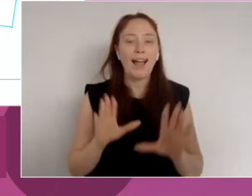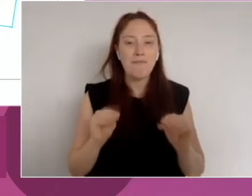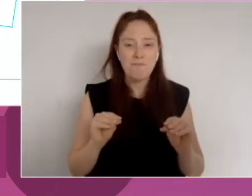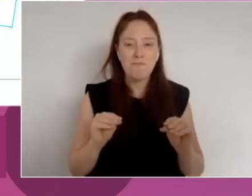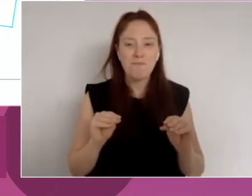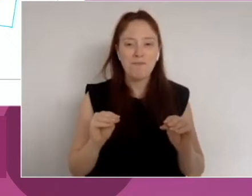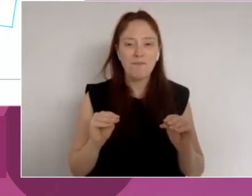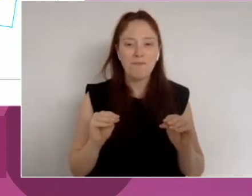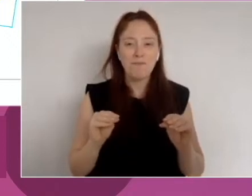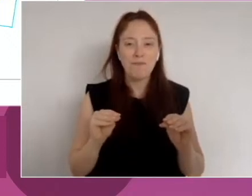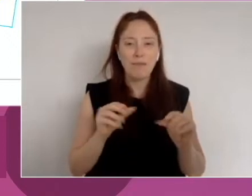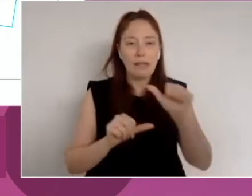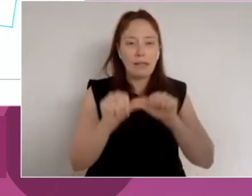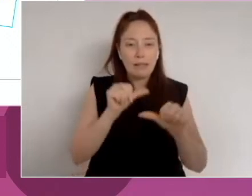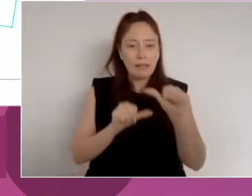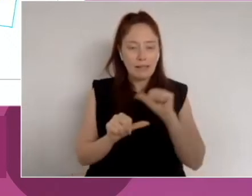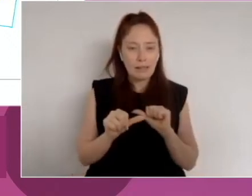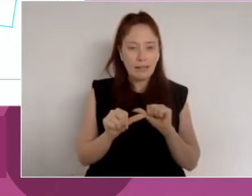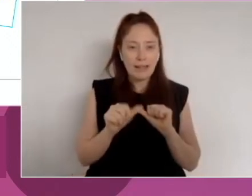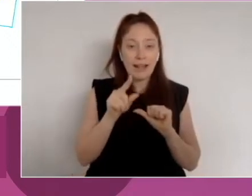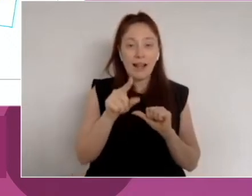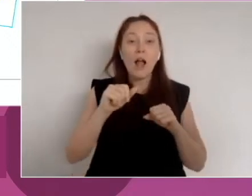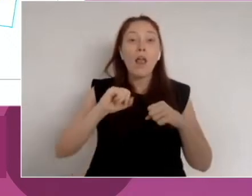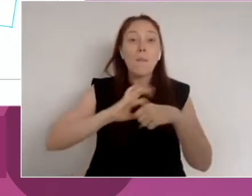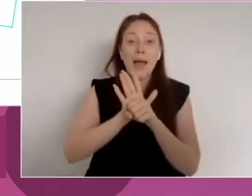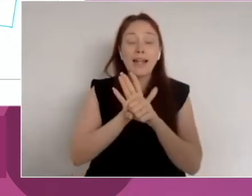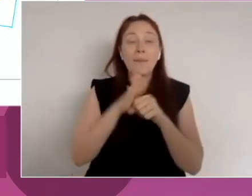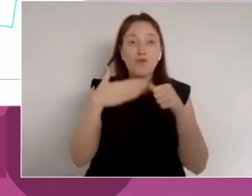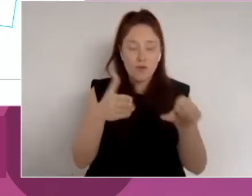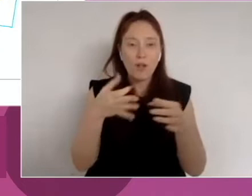bit that I need to do here. We had the pandemic response plan. Before I get to Vision 2030,